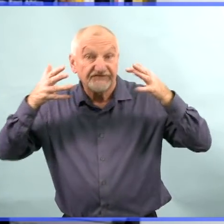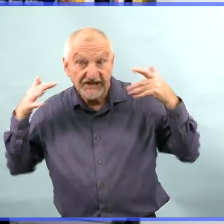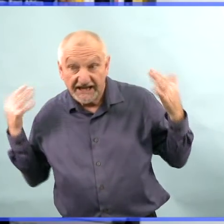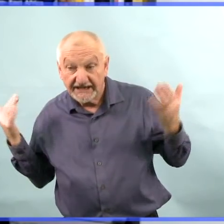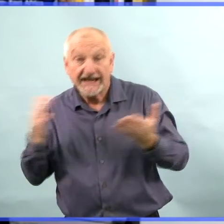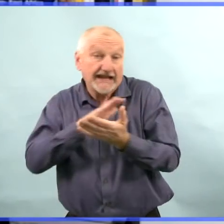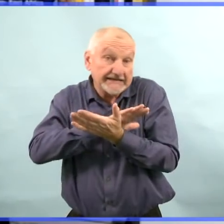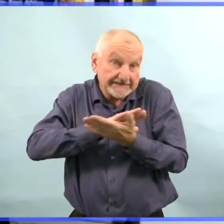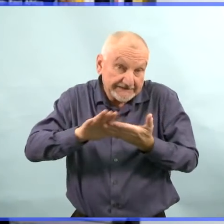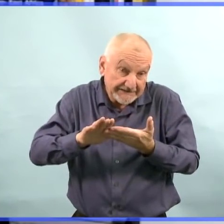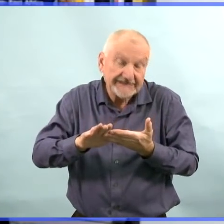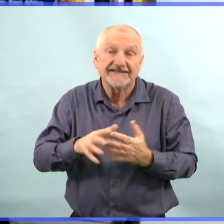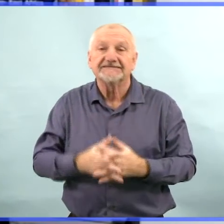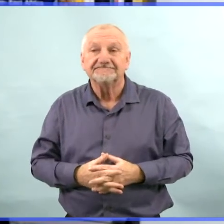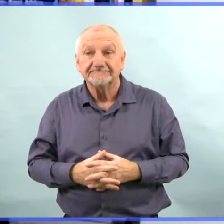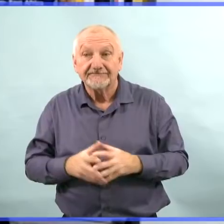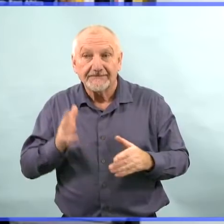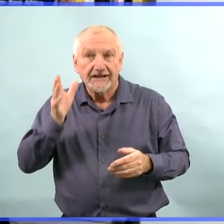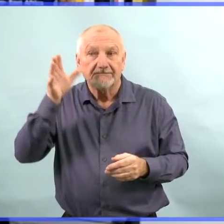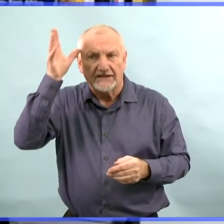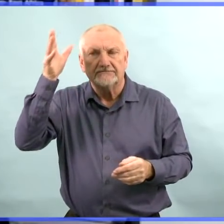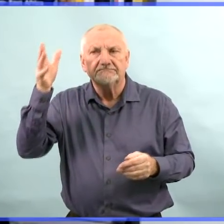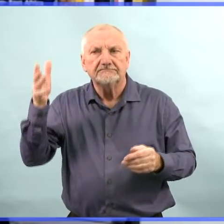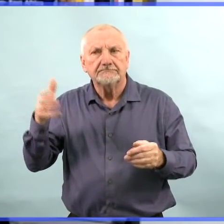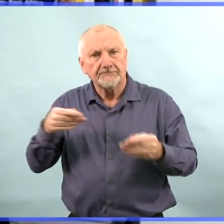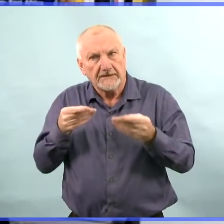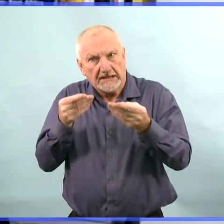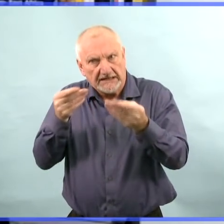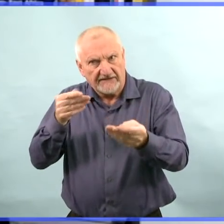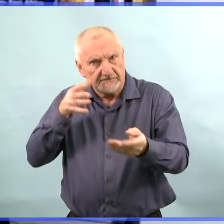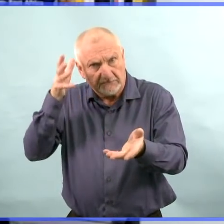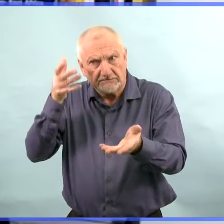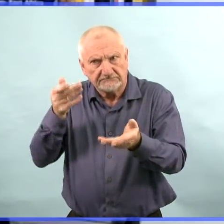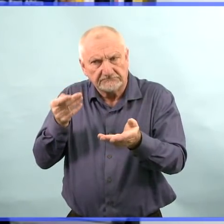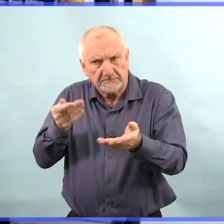of time to review the information ahead of time before signing and returning that consent form